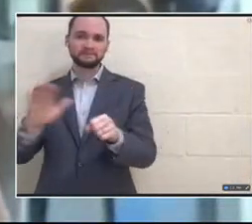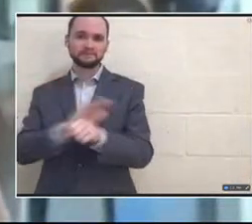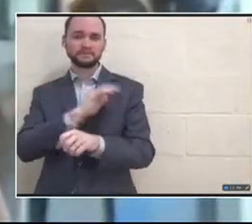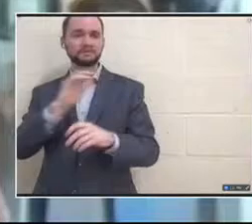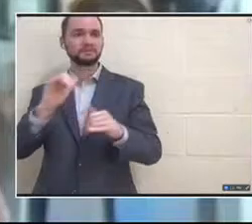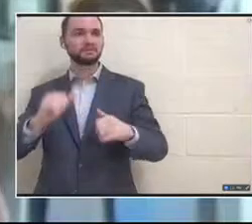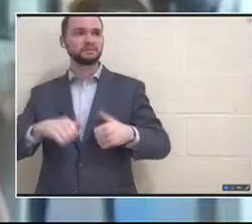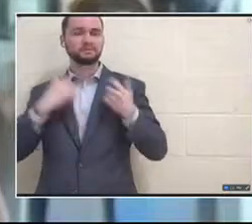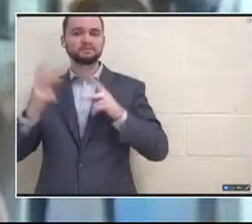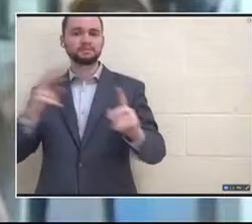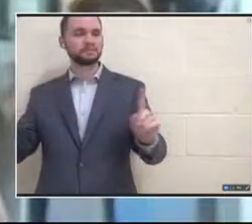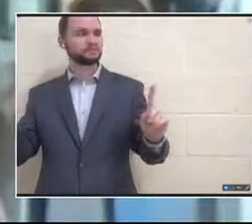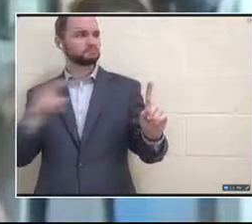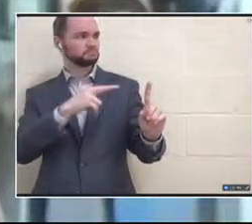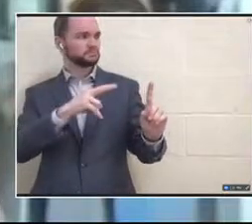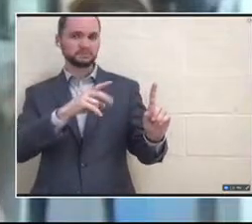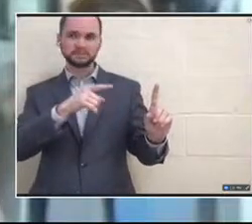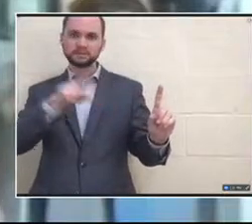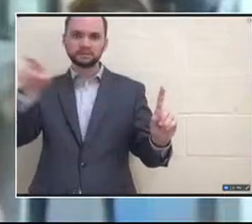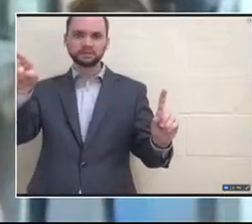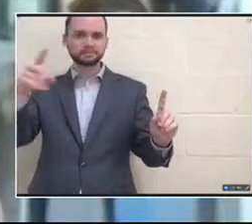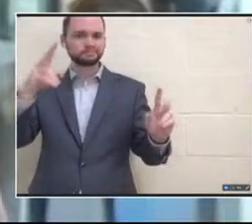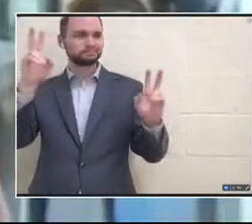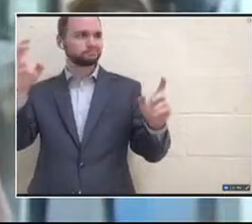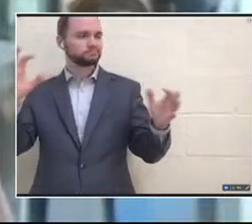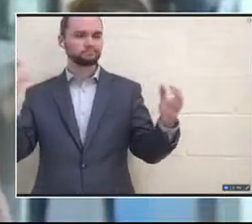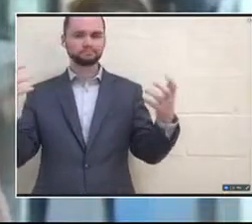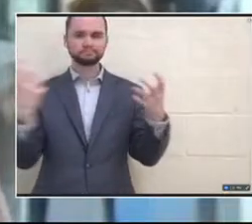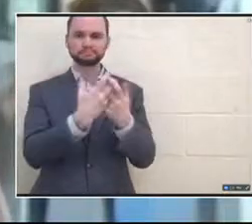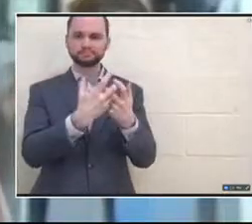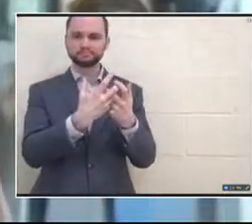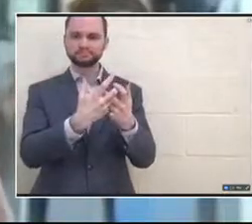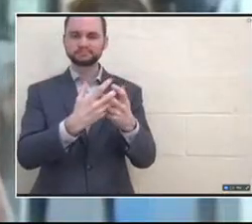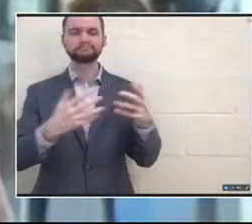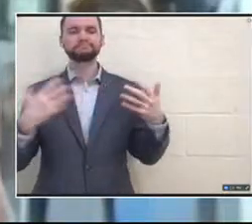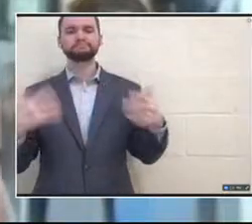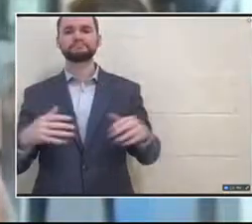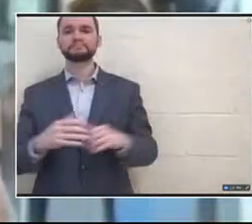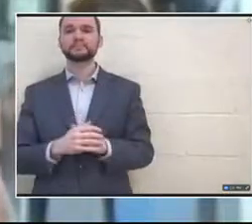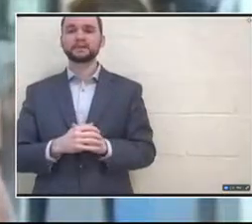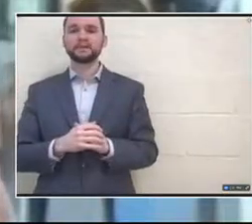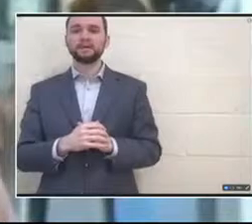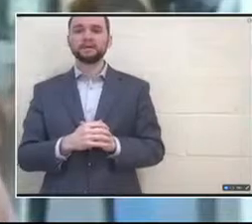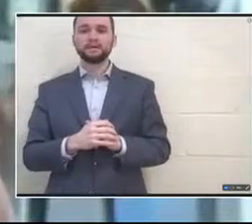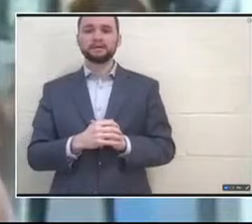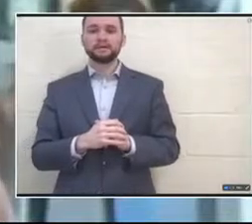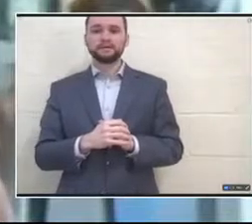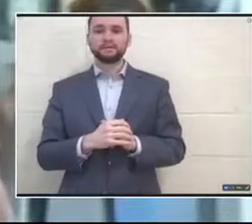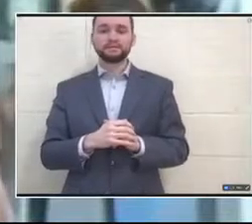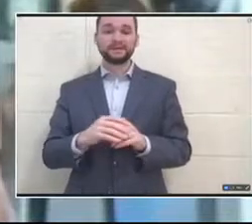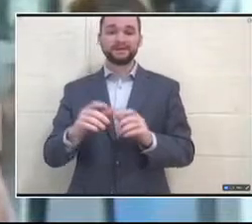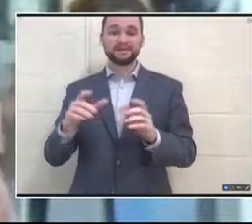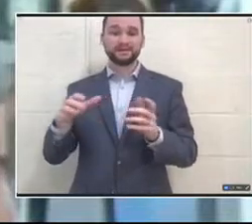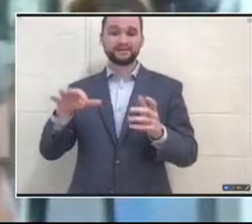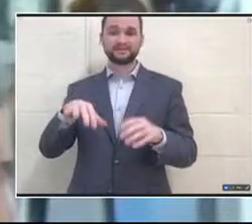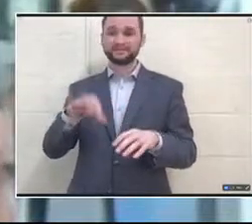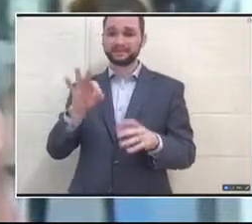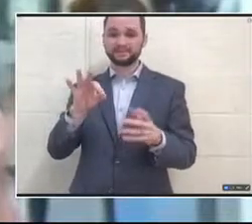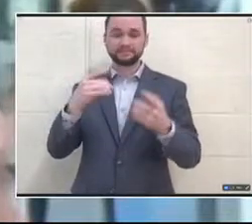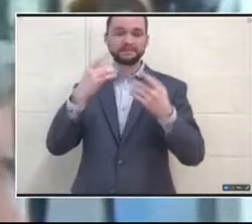and when I was signed to what would be my eventual management company with Mr. Sol Hurok